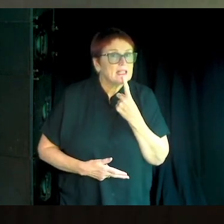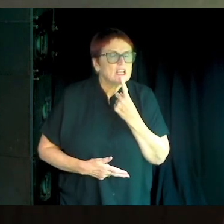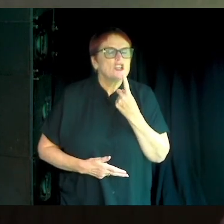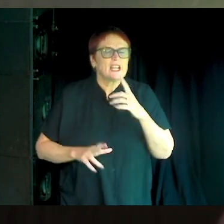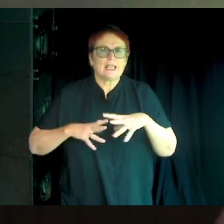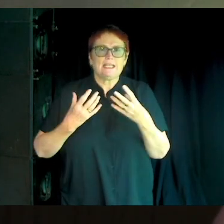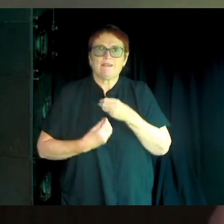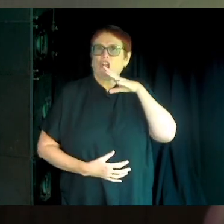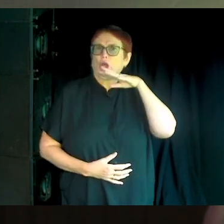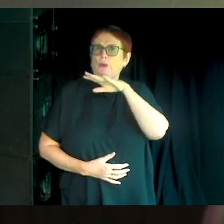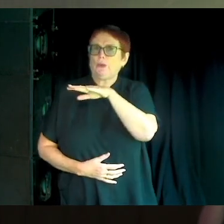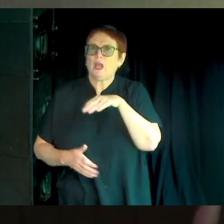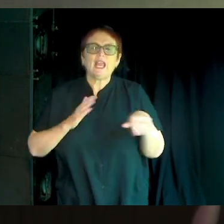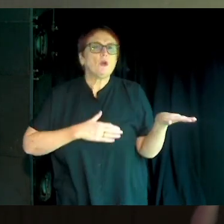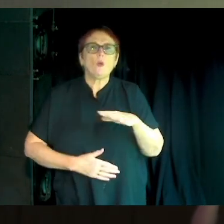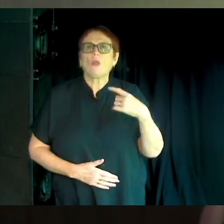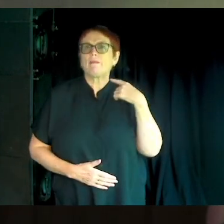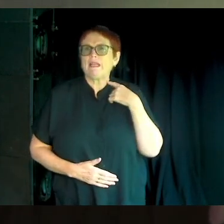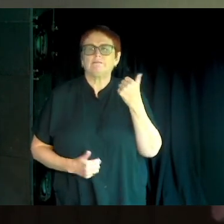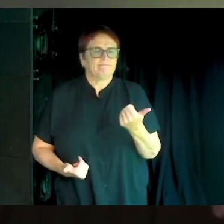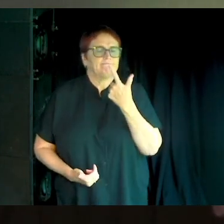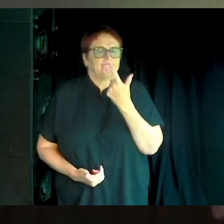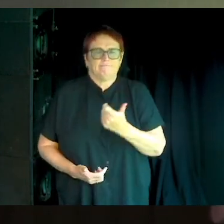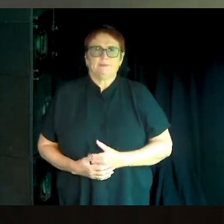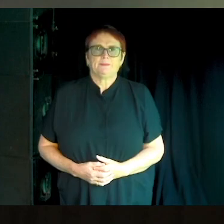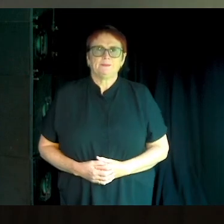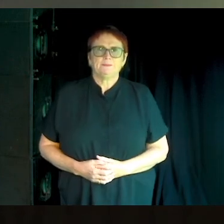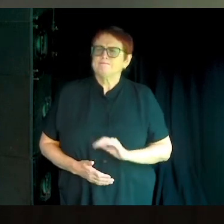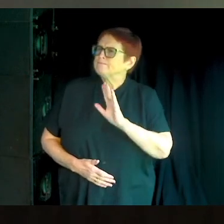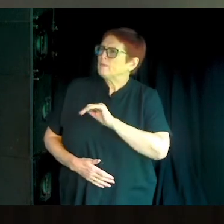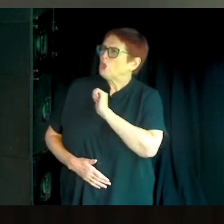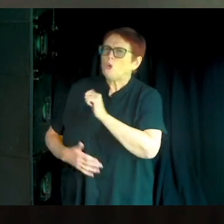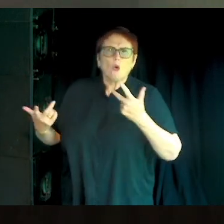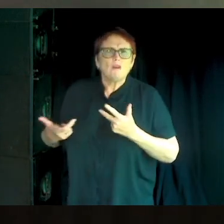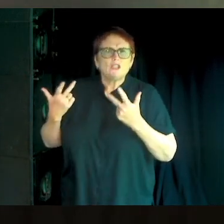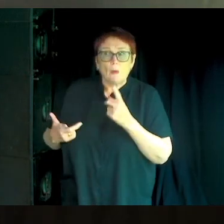every pieces of meat I promise you wow so at your restaurant when people order this dish you cook